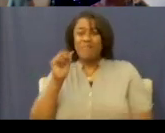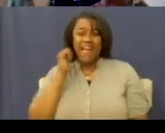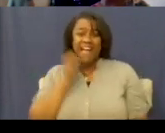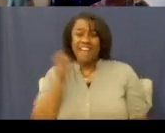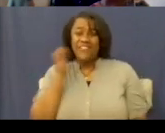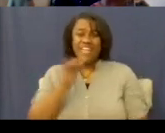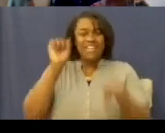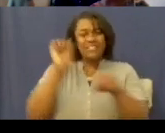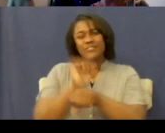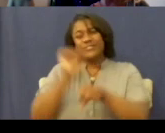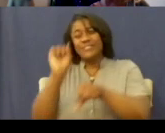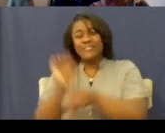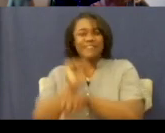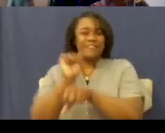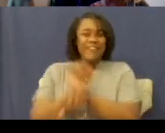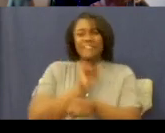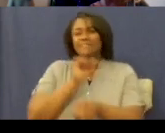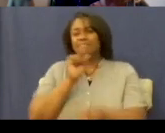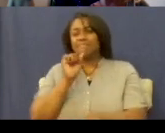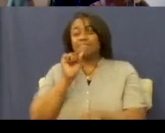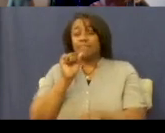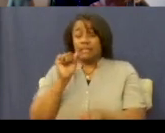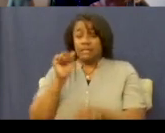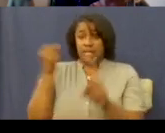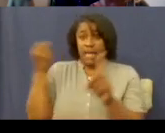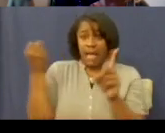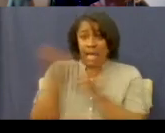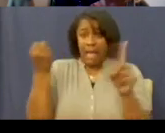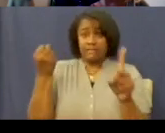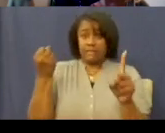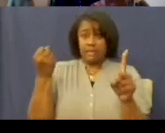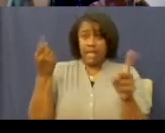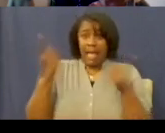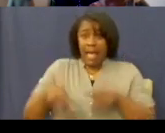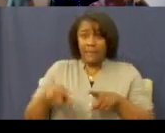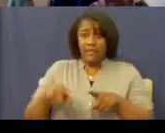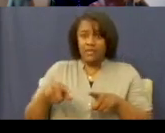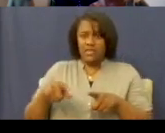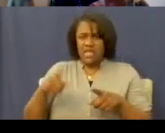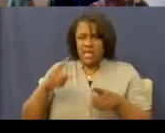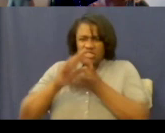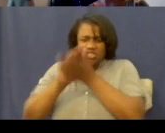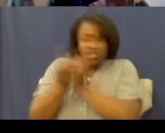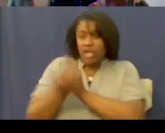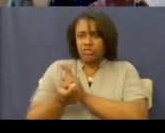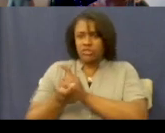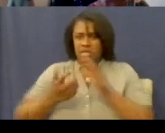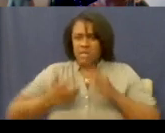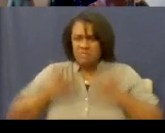to being mean and sleepy and not coming into work every day.